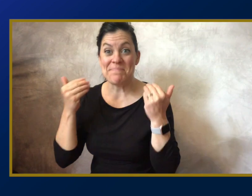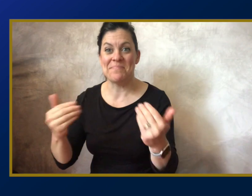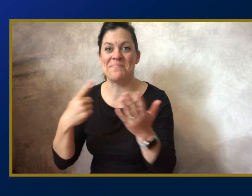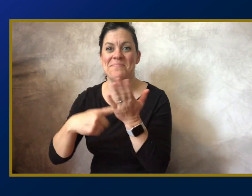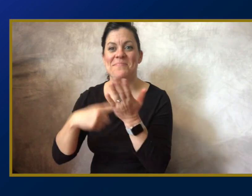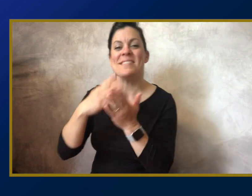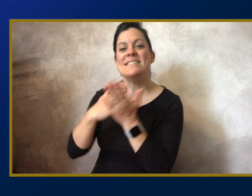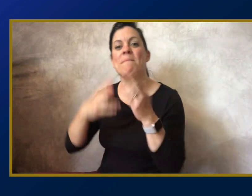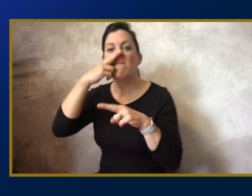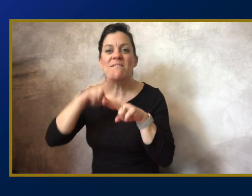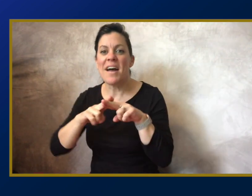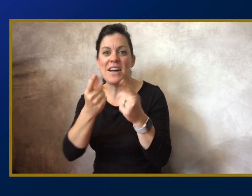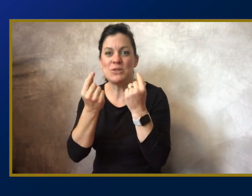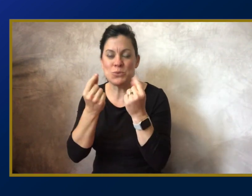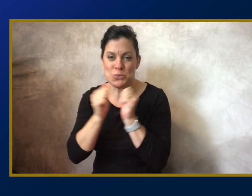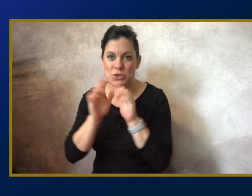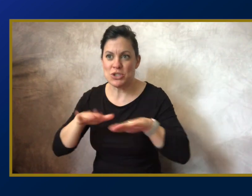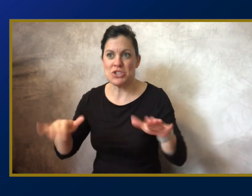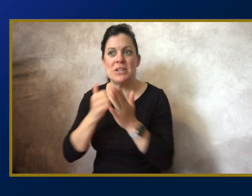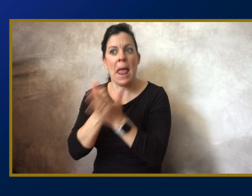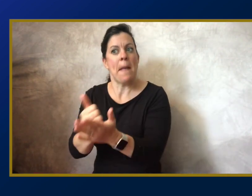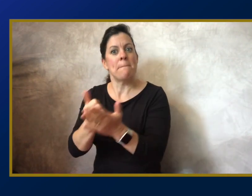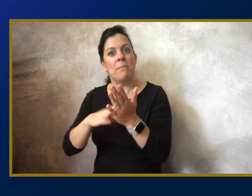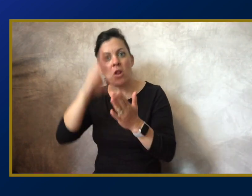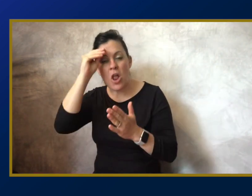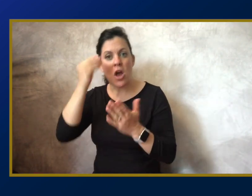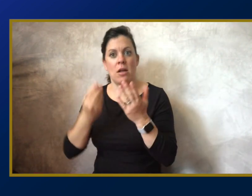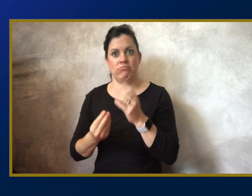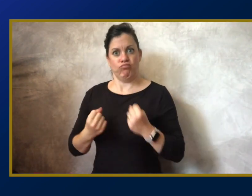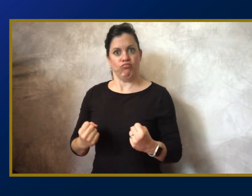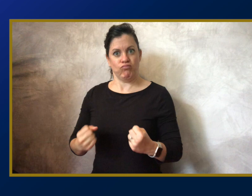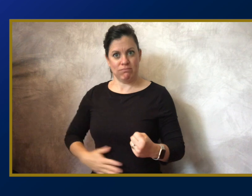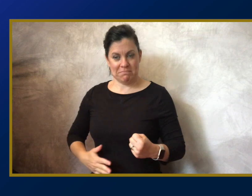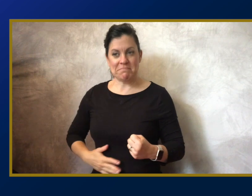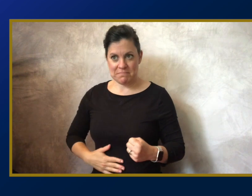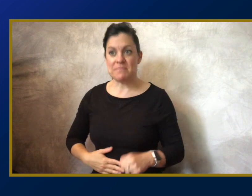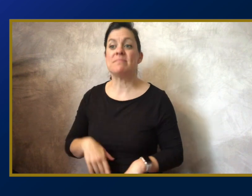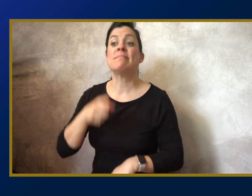Okay, so let's talk about some activities that can help our children develop a stronger core. When